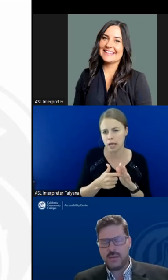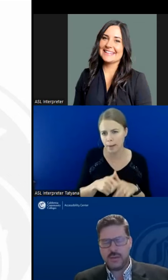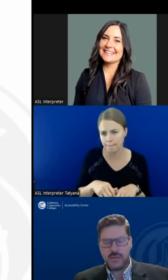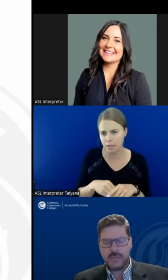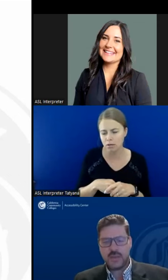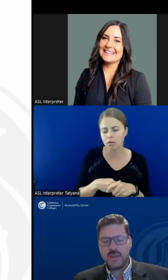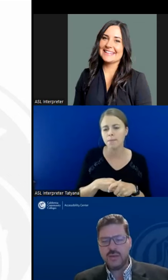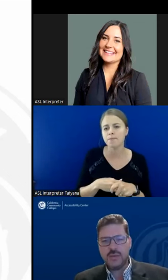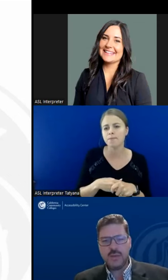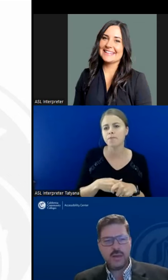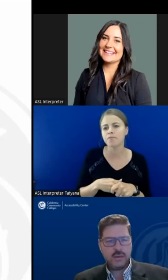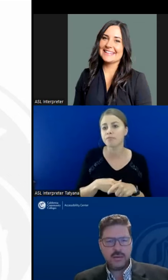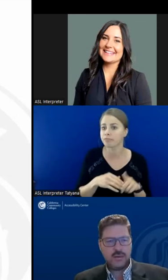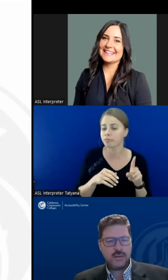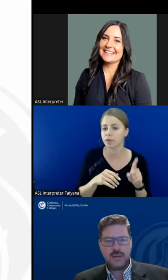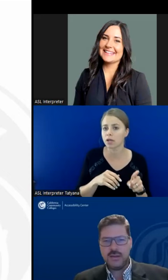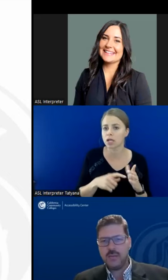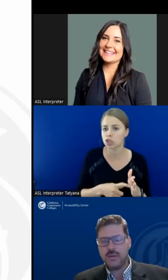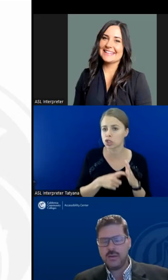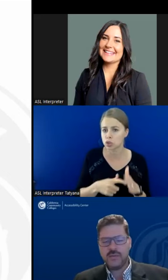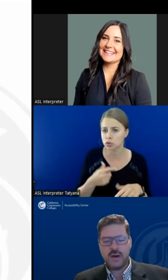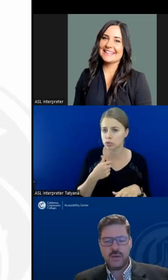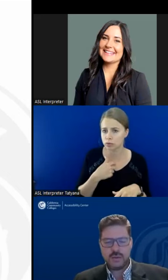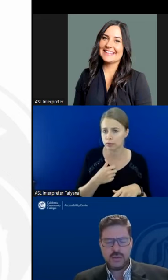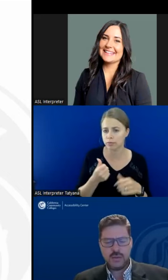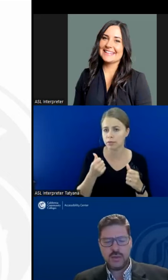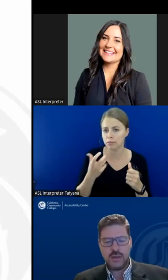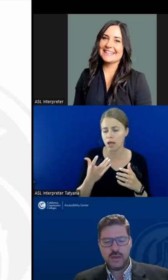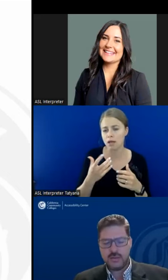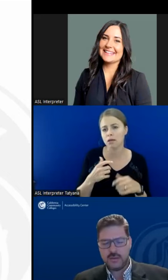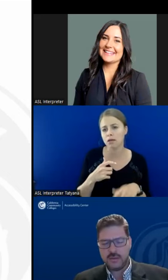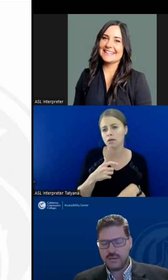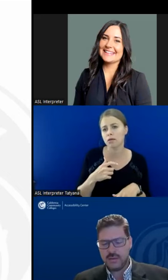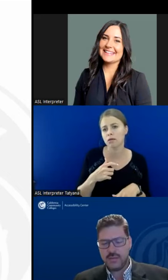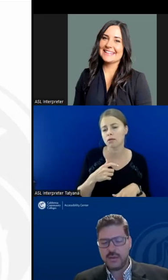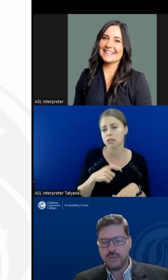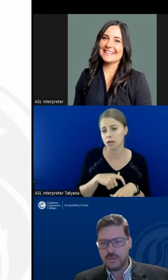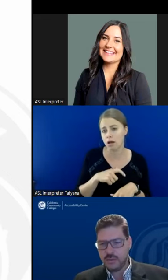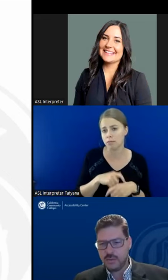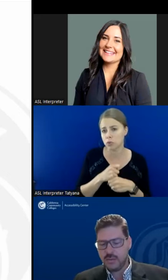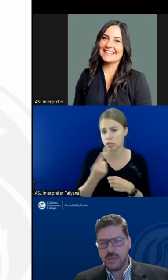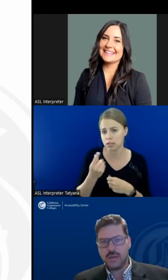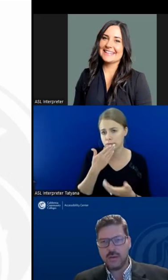so it took me a number of rounds to create something good.